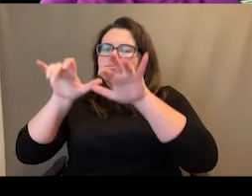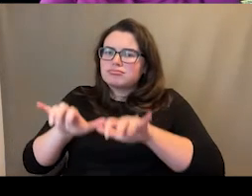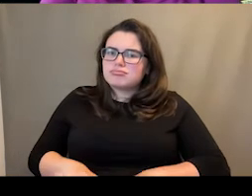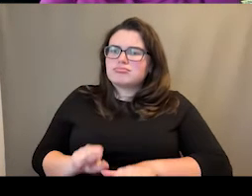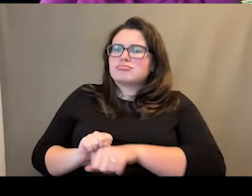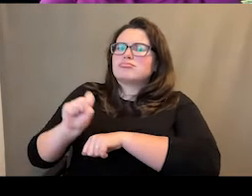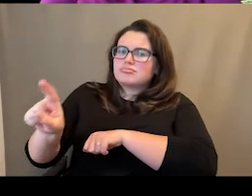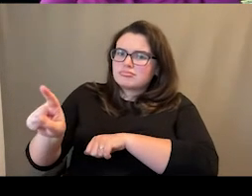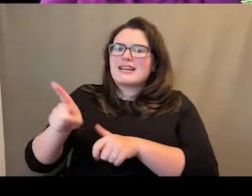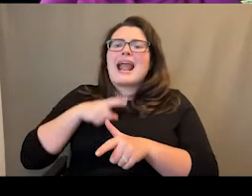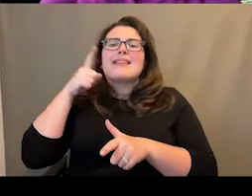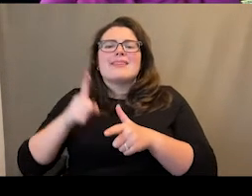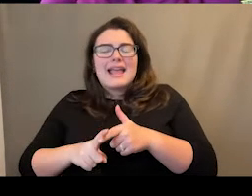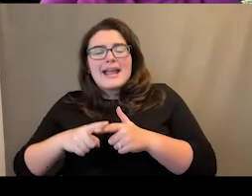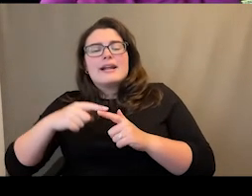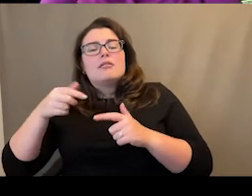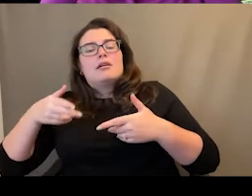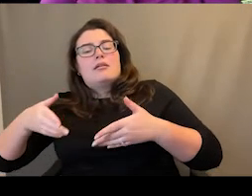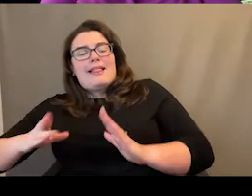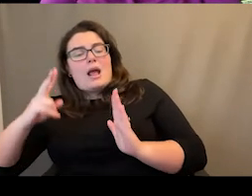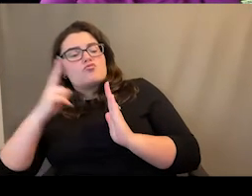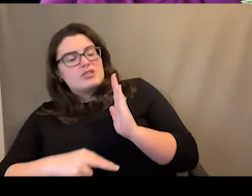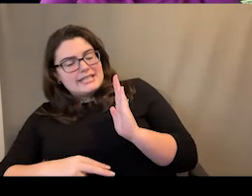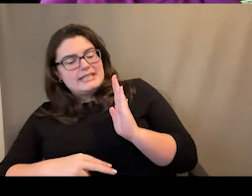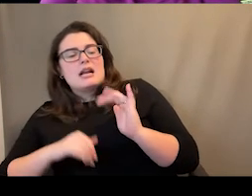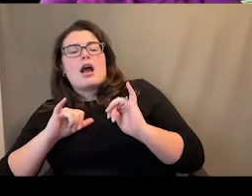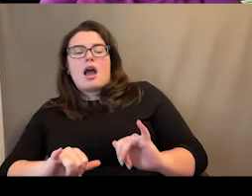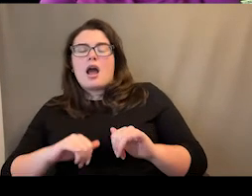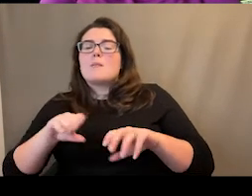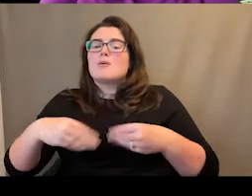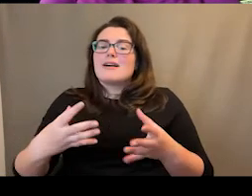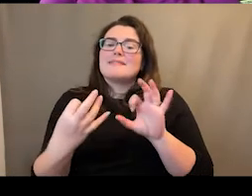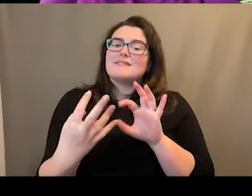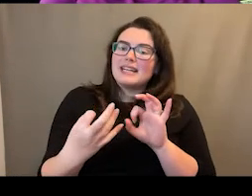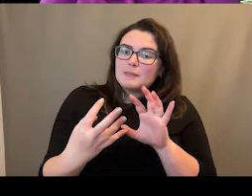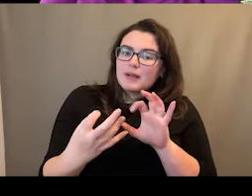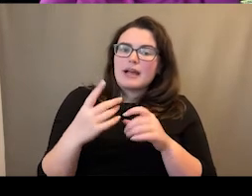so that you can get feedback from the program director about the project fit in terms of